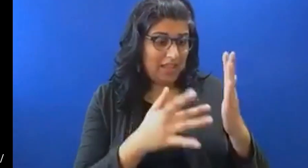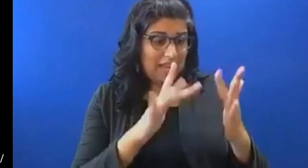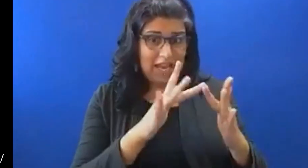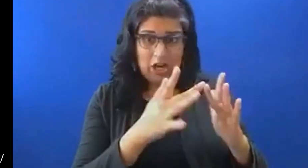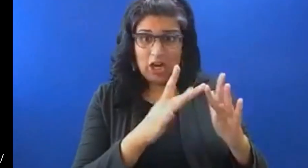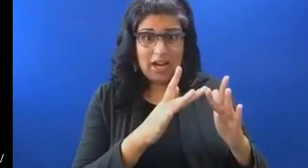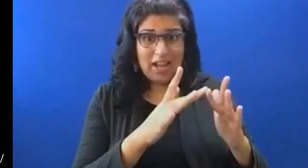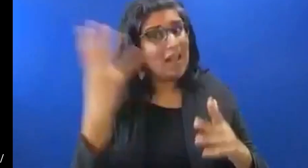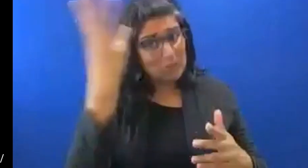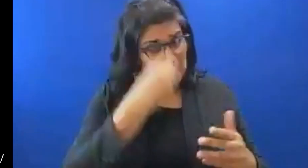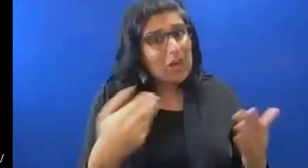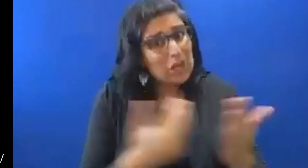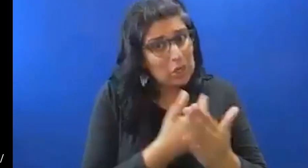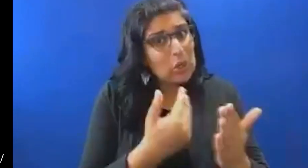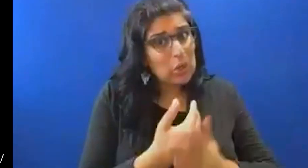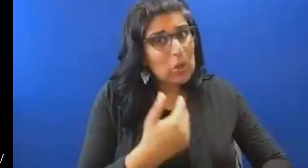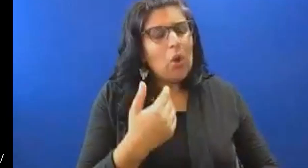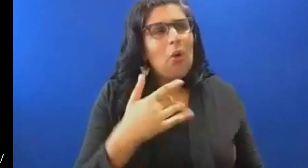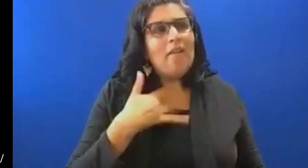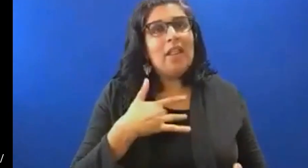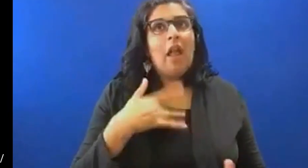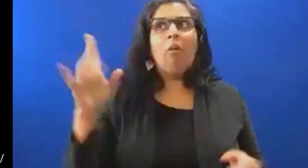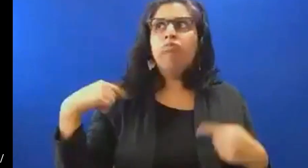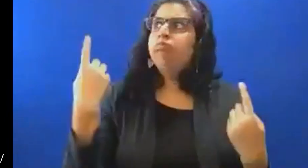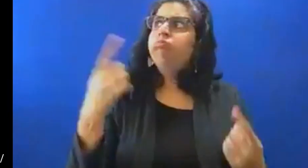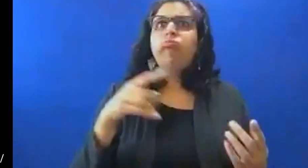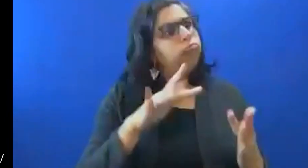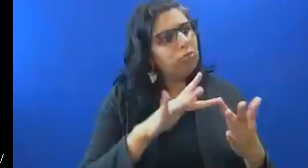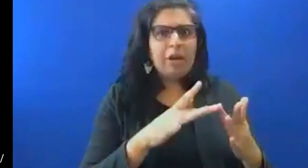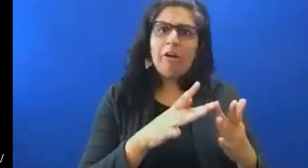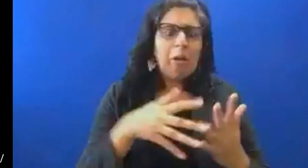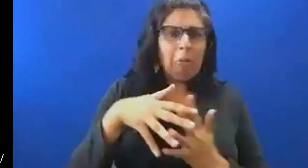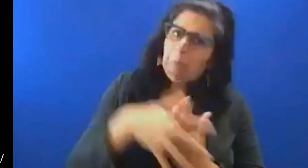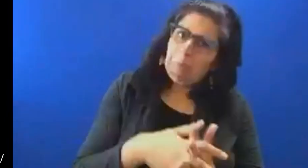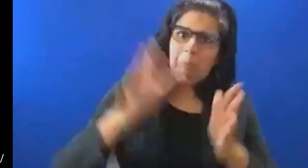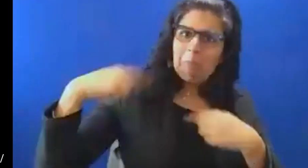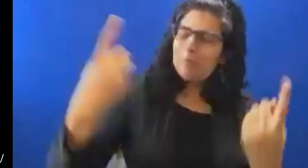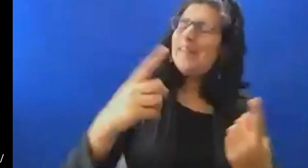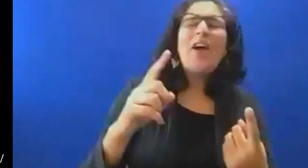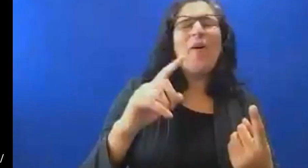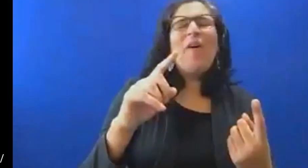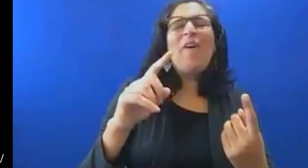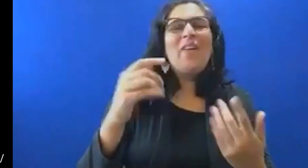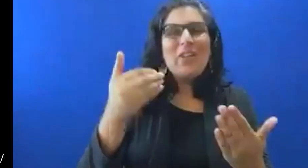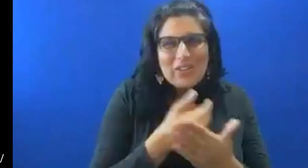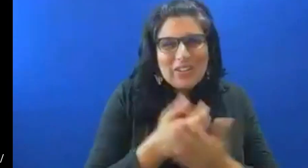As much as we think it's always been a part of our lives, it's only really factored into our work in the last couple of decades.